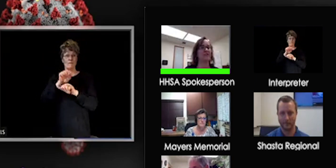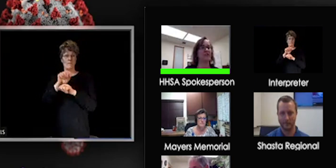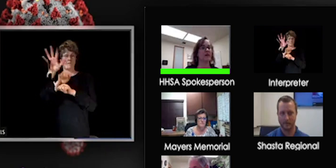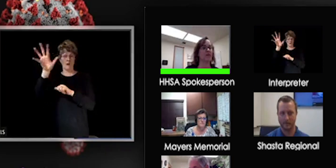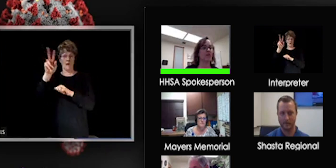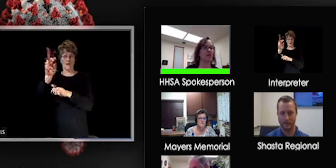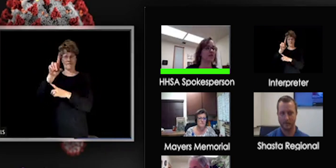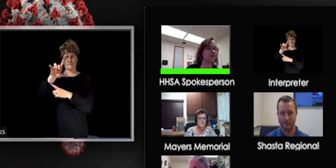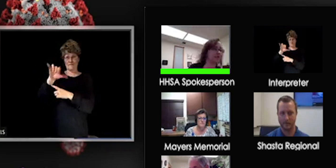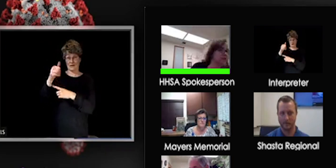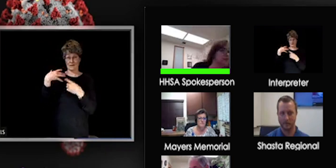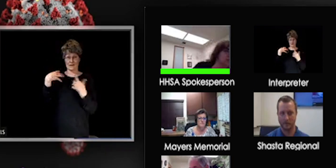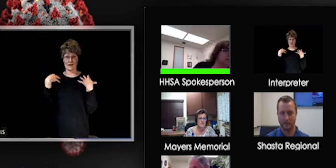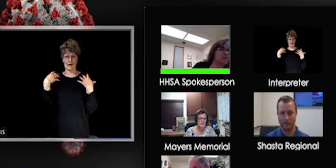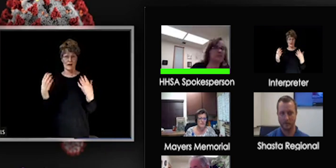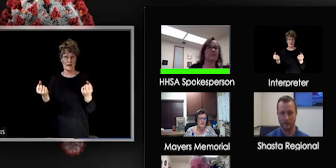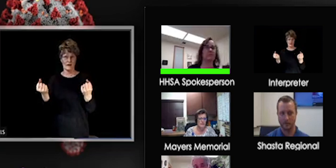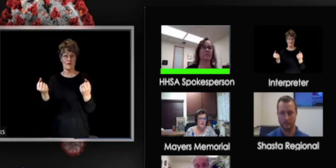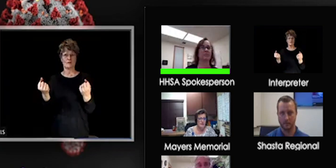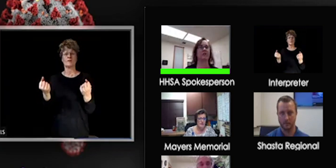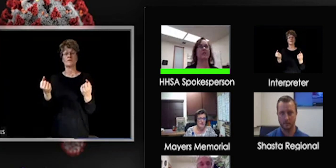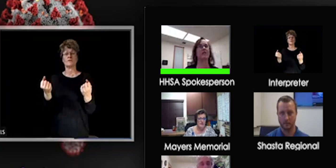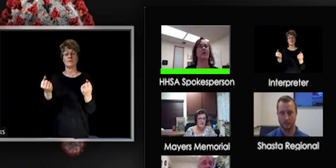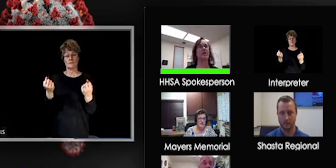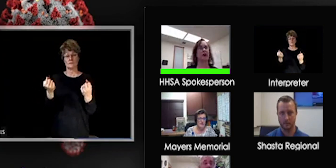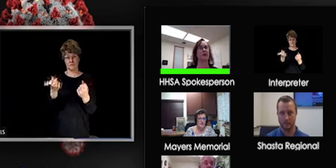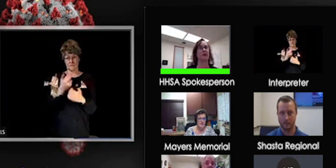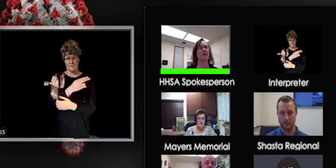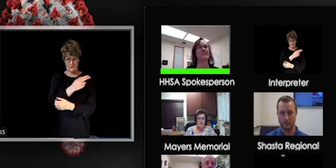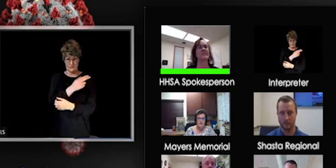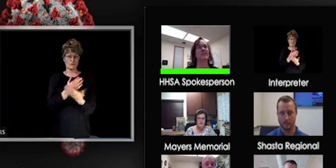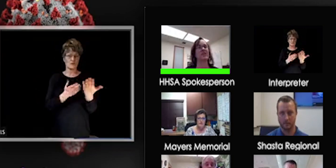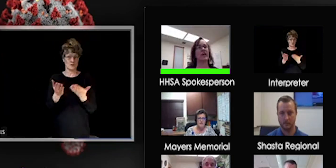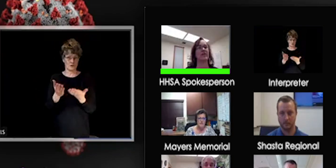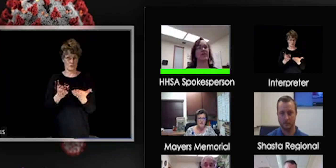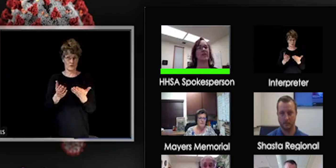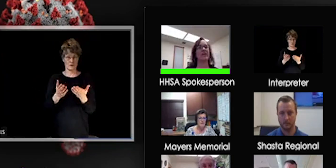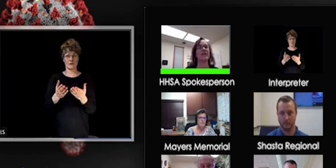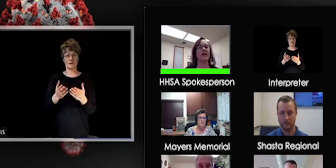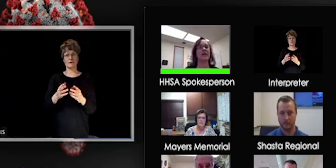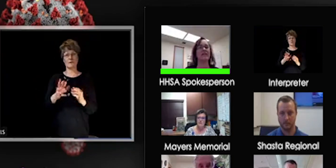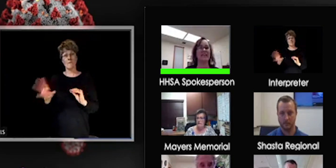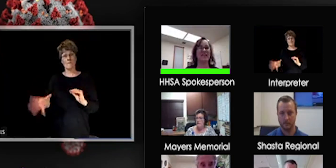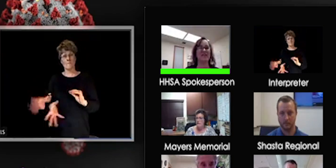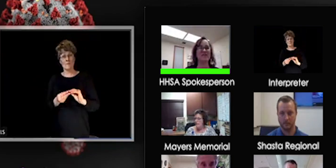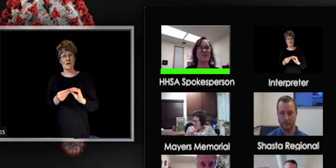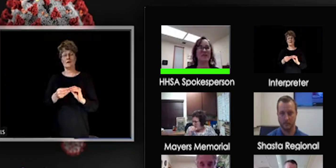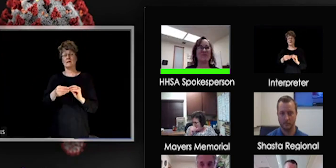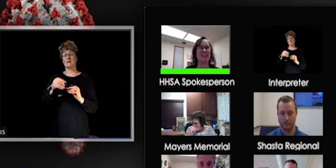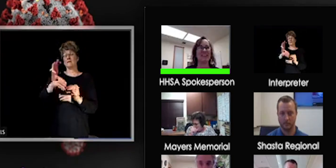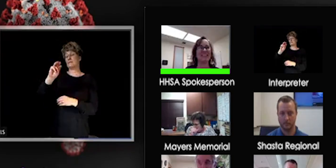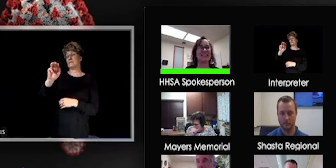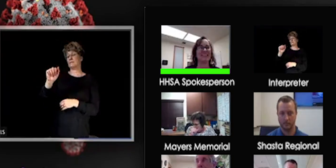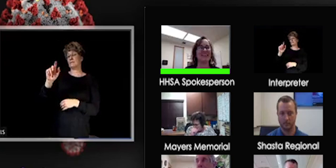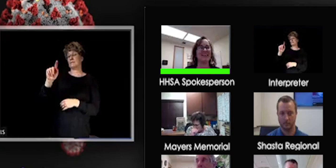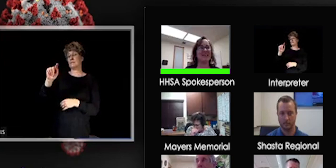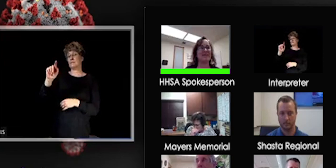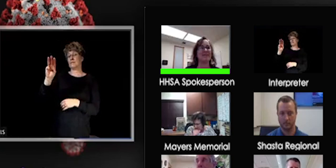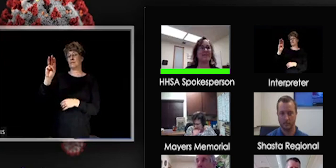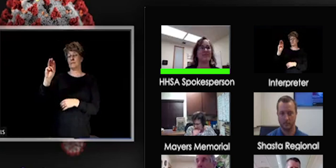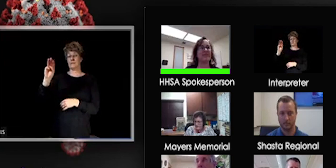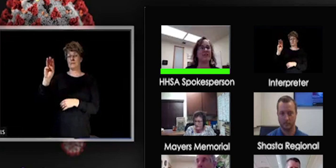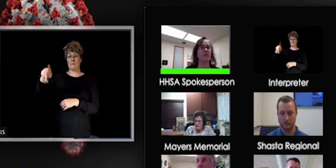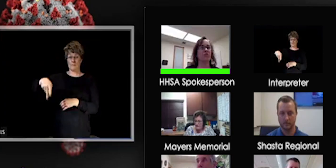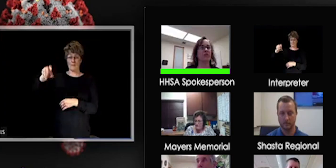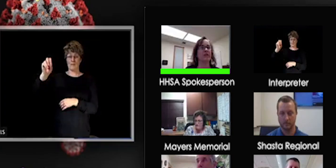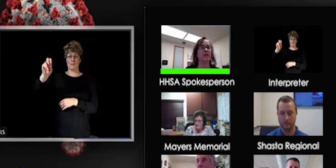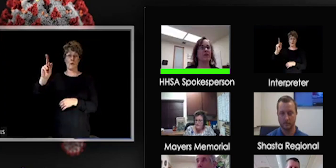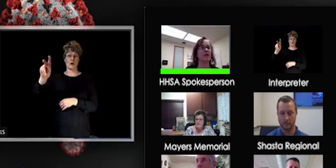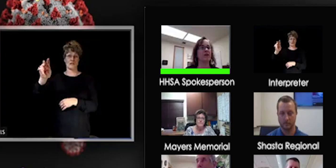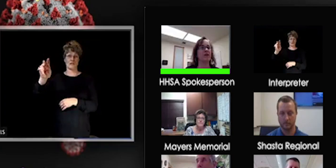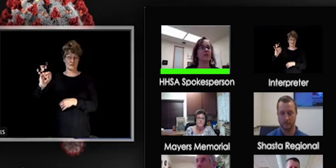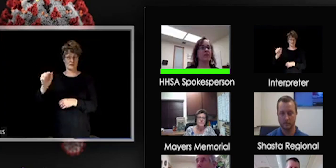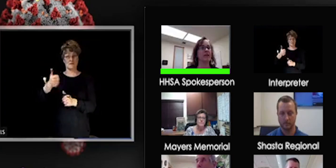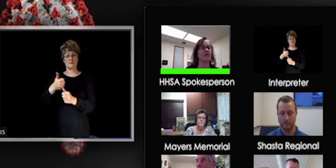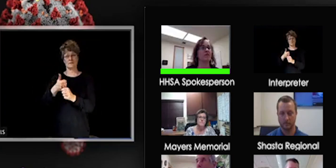invite all of you…oh, and Matt Pontes is our county CEO. Welcome Matt. We are ready